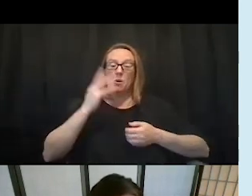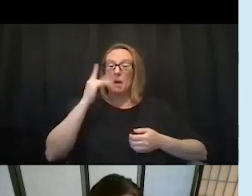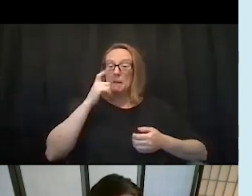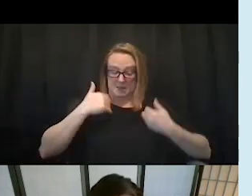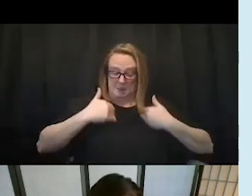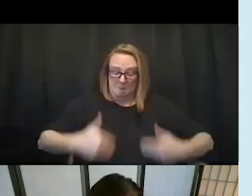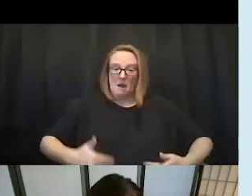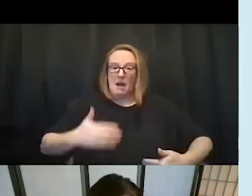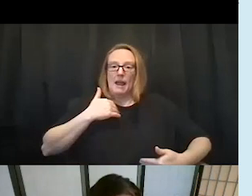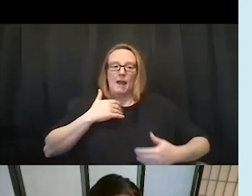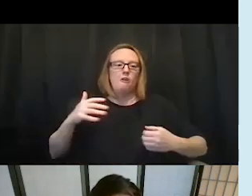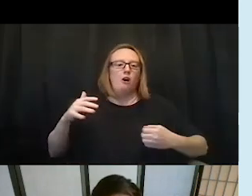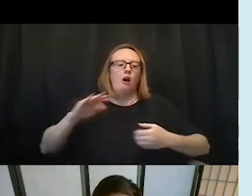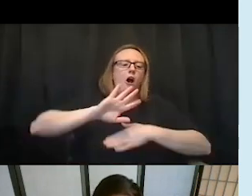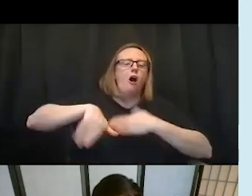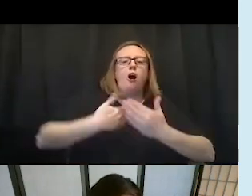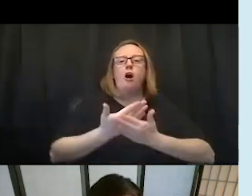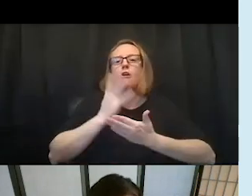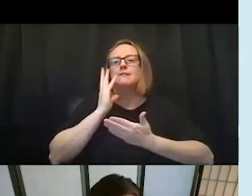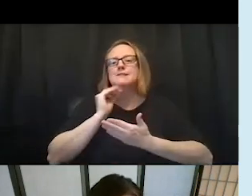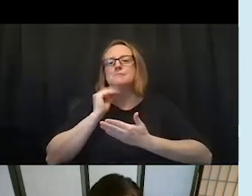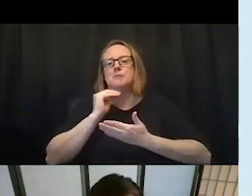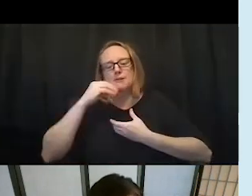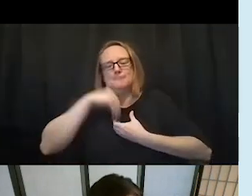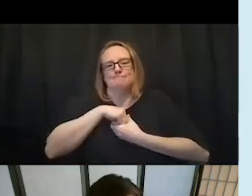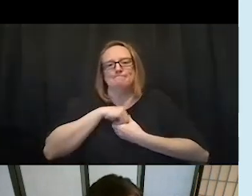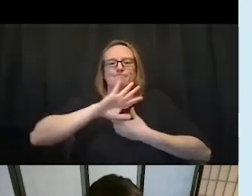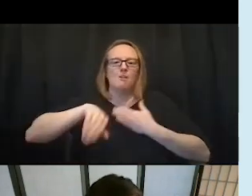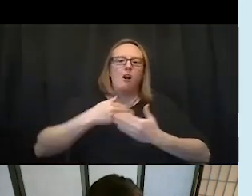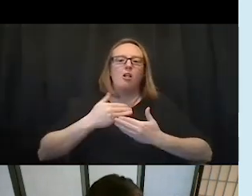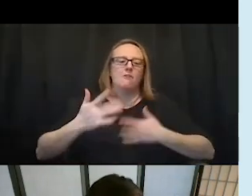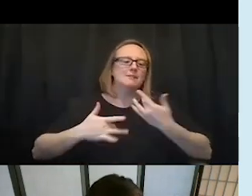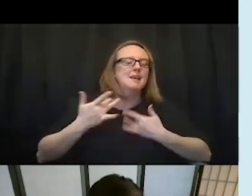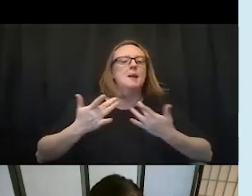all of our traumas, all of our relationships, all the joys that we experience in our life.